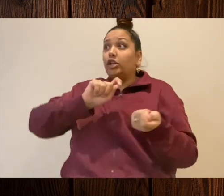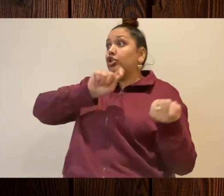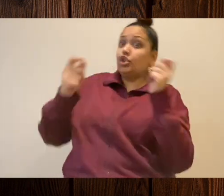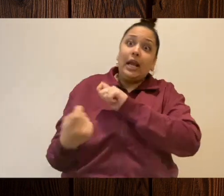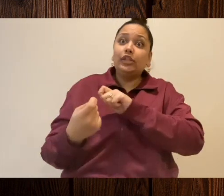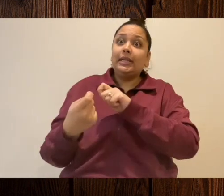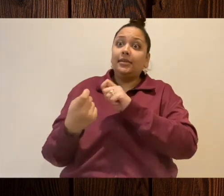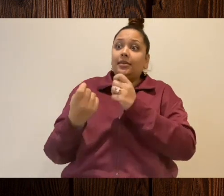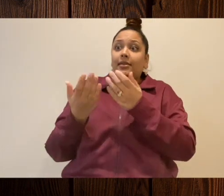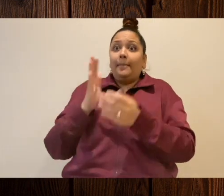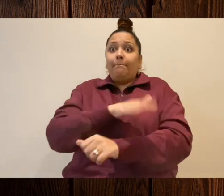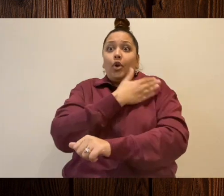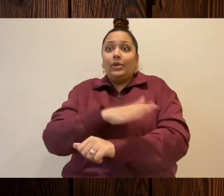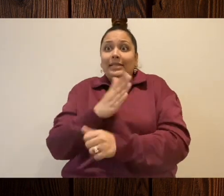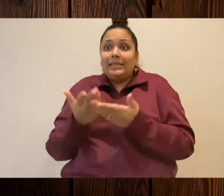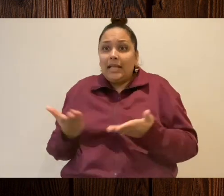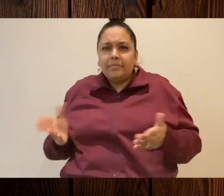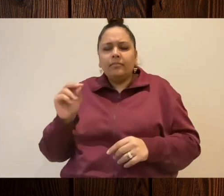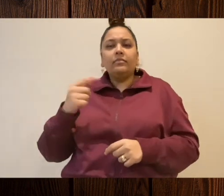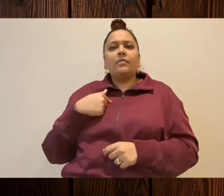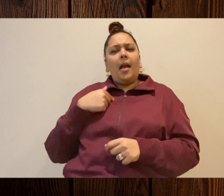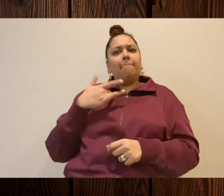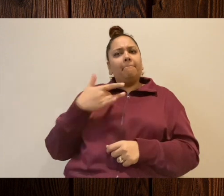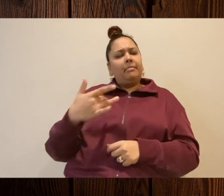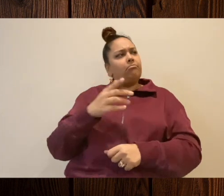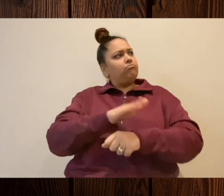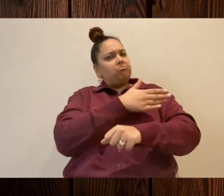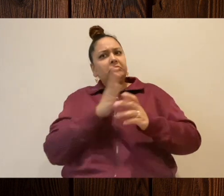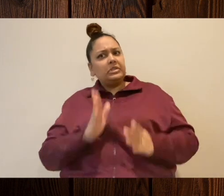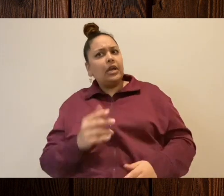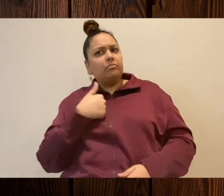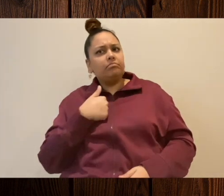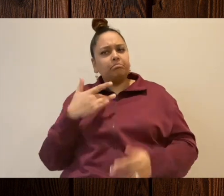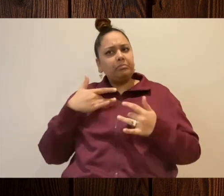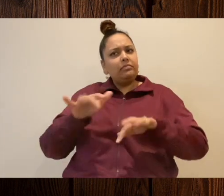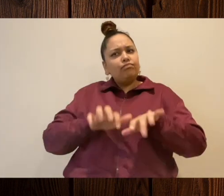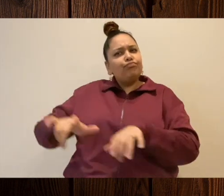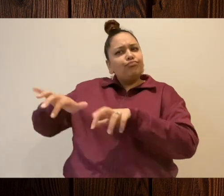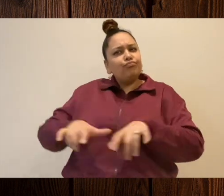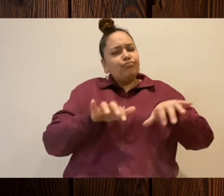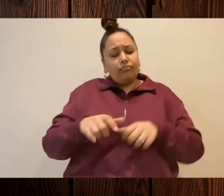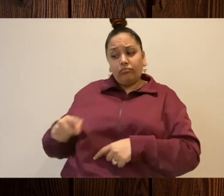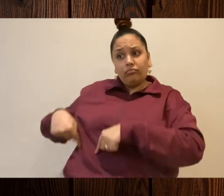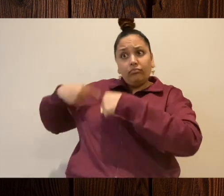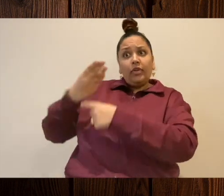with all her R&B runs, why was she doing what she was doing? What was she singing about? And what was the way that she